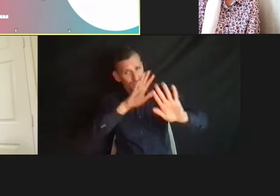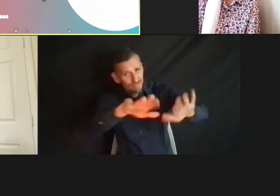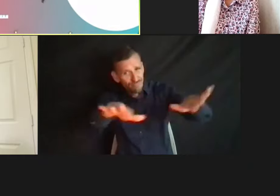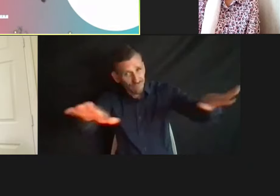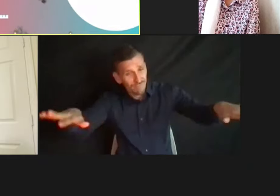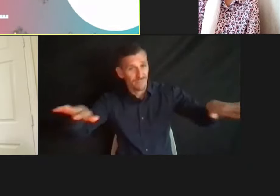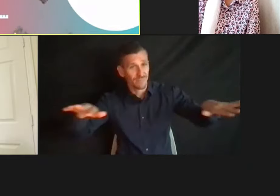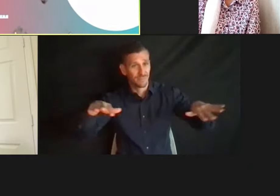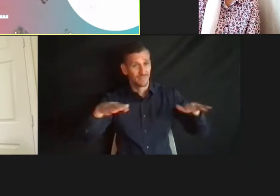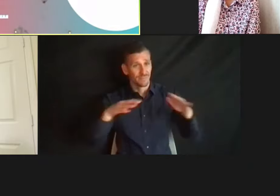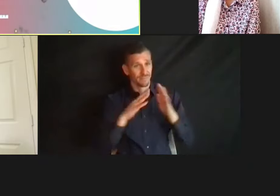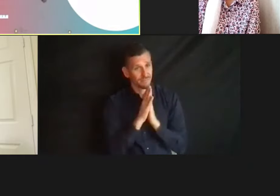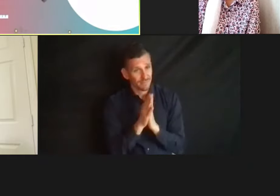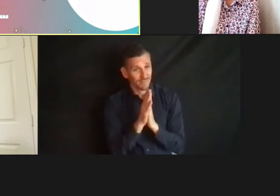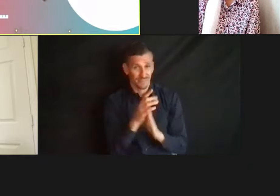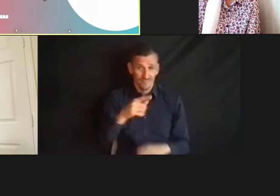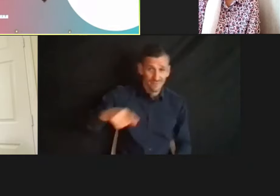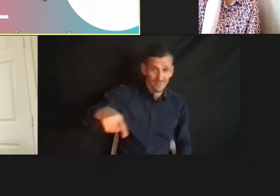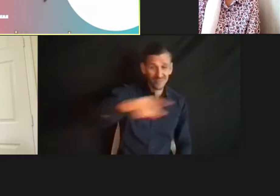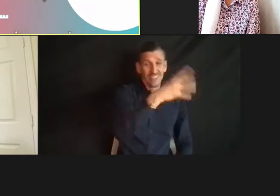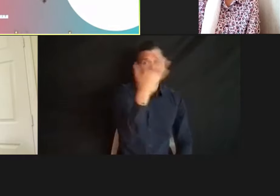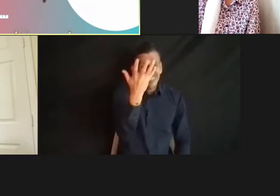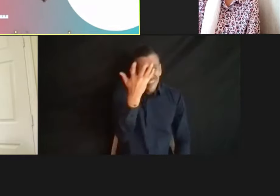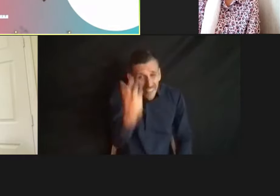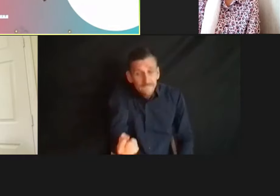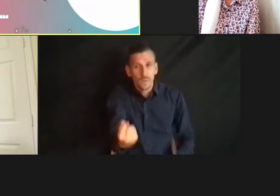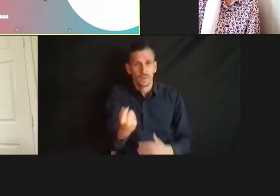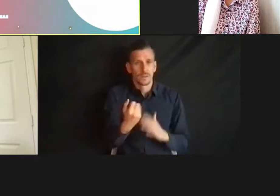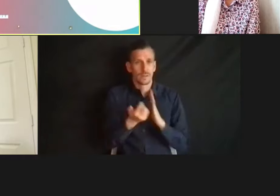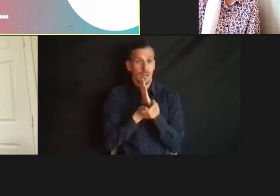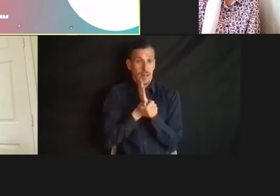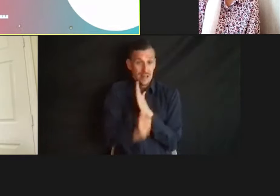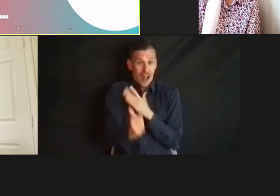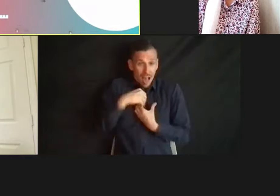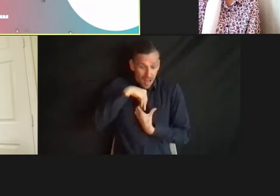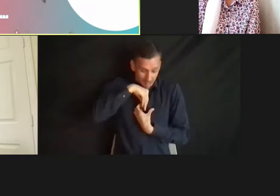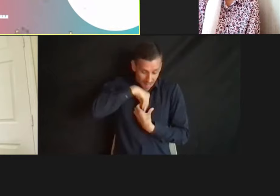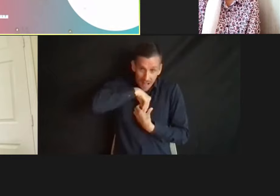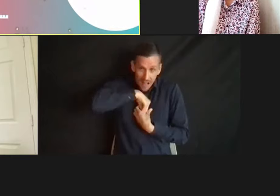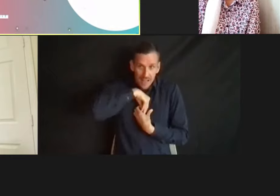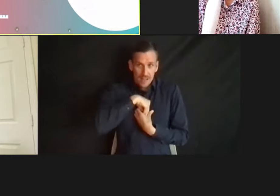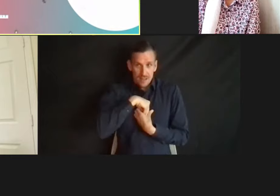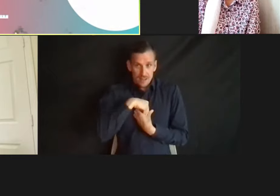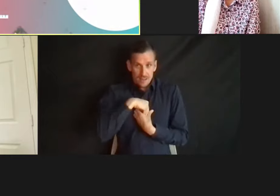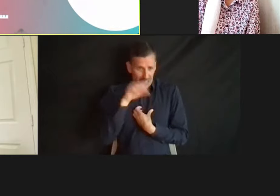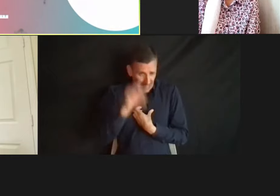giving support to our community in terms of taking direct action on a small scale right from home,